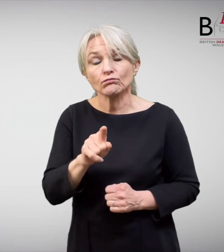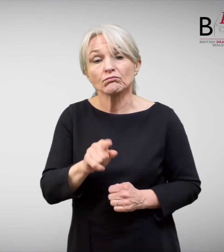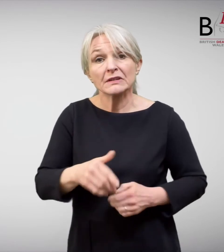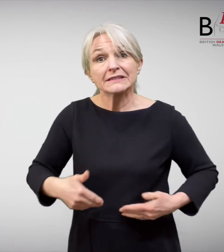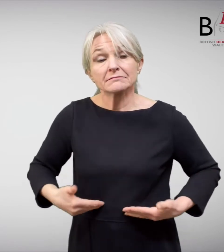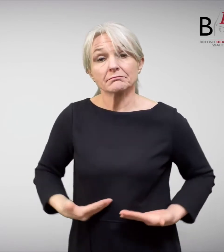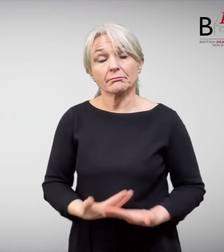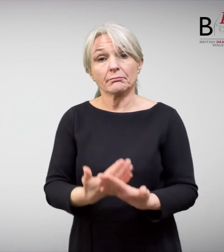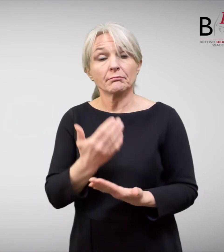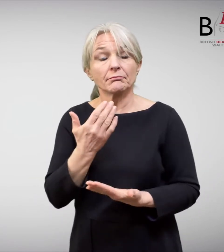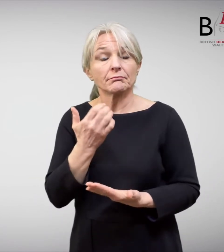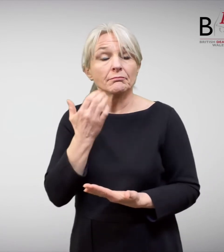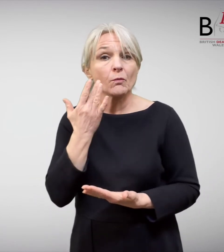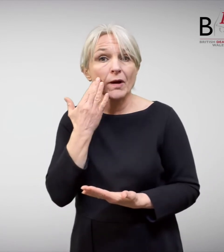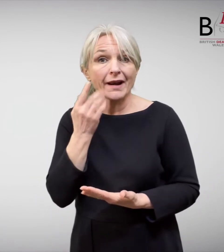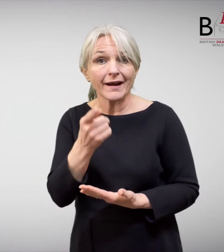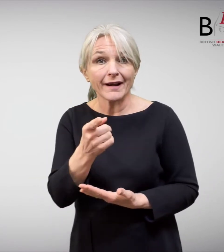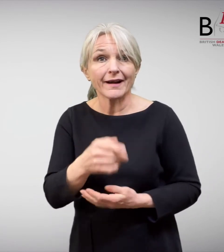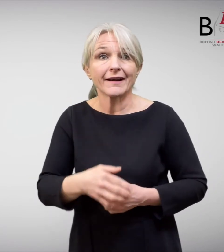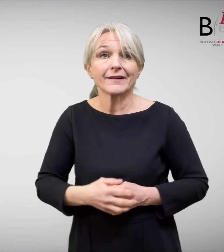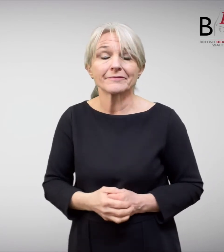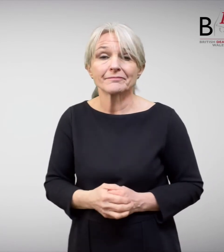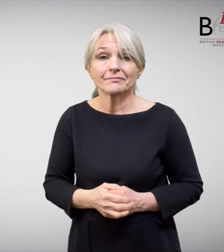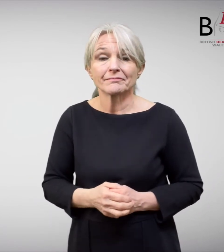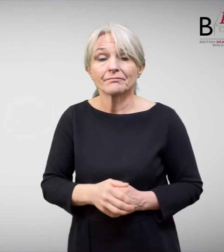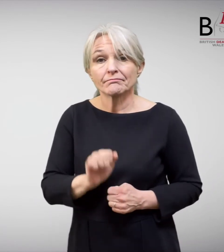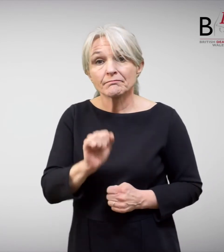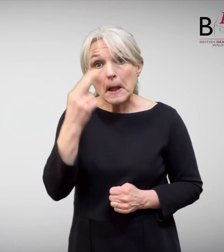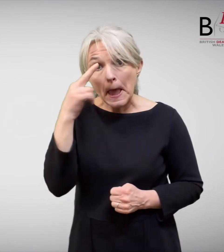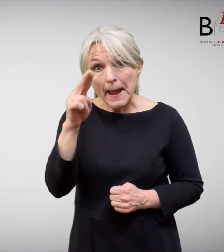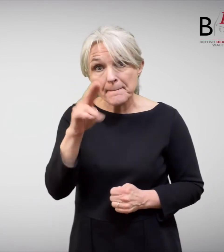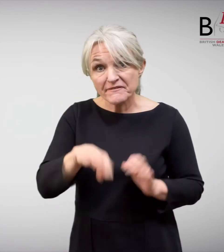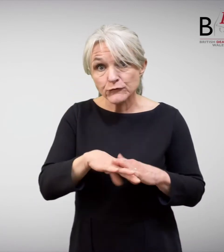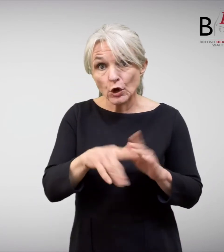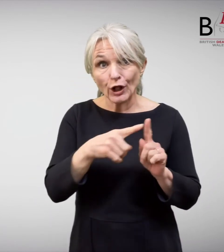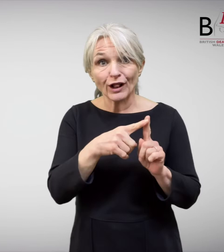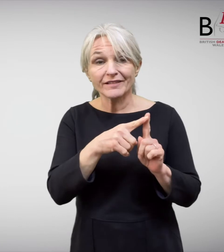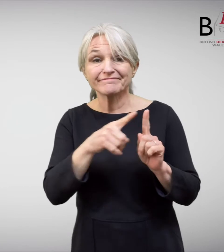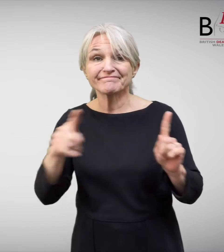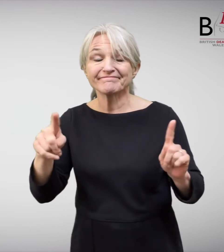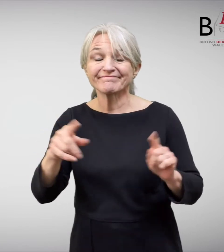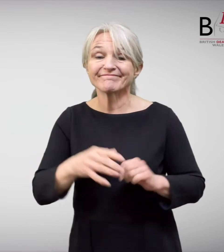What is your date of birth? What is your full name?